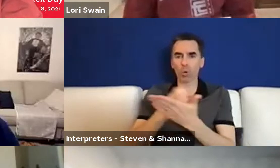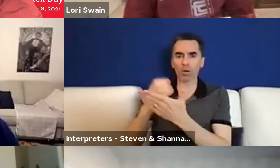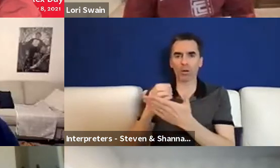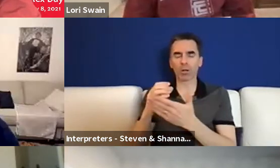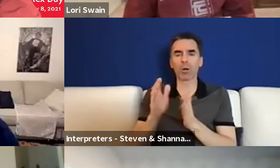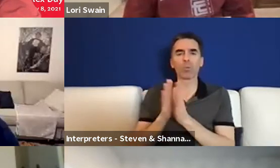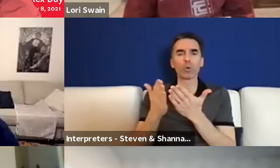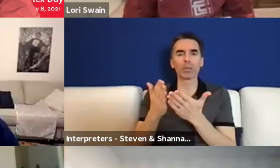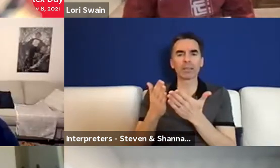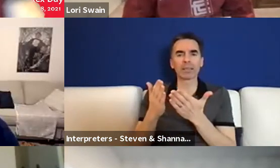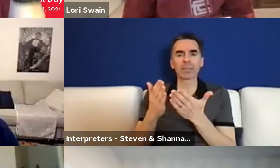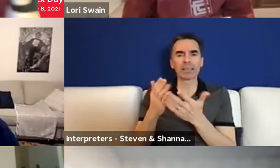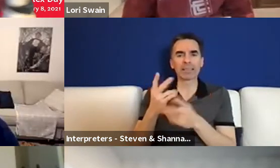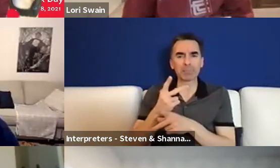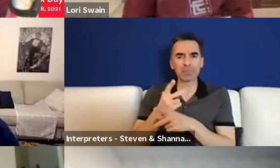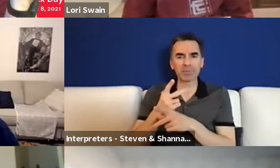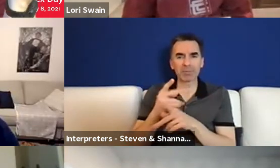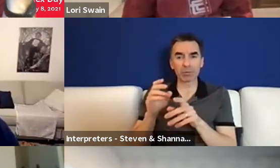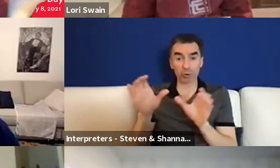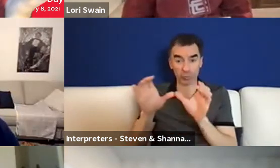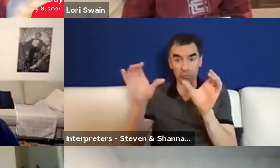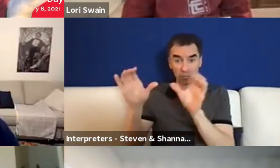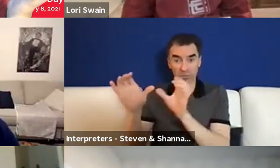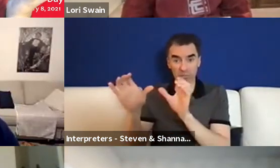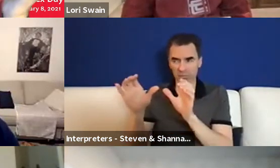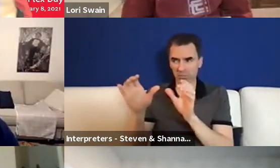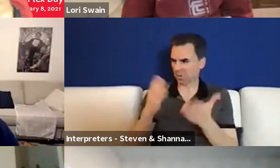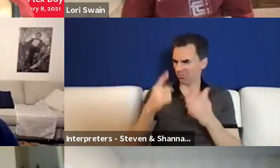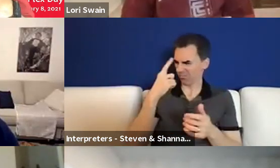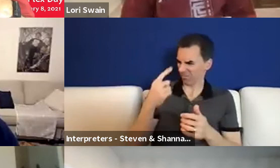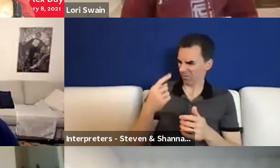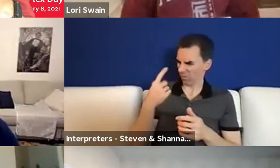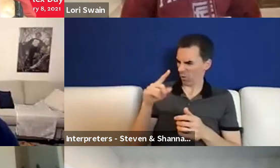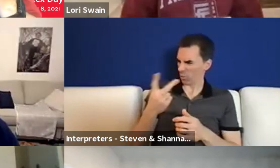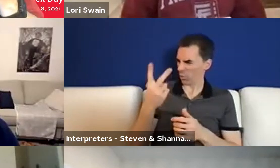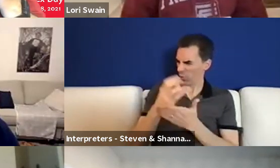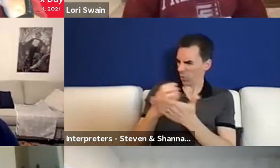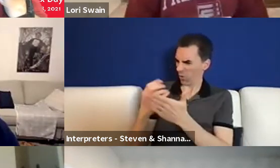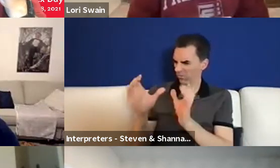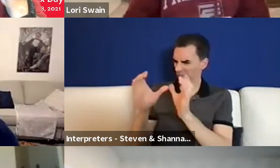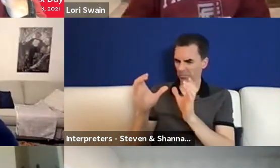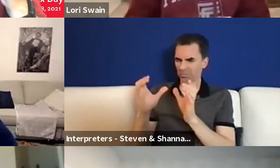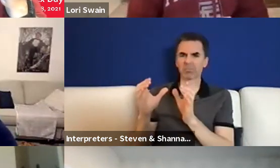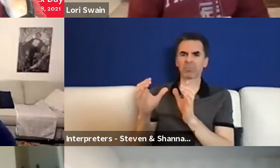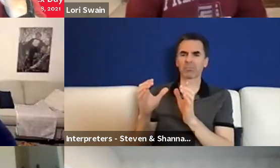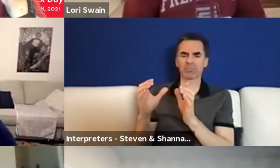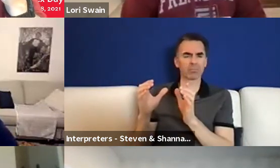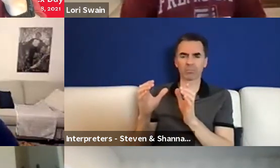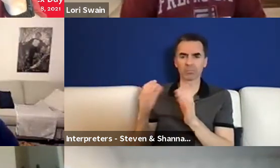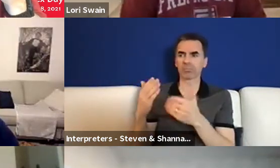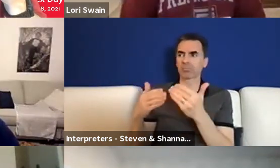you ever wonder why why on earth do we have a certificate of two courses? Well, then a grant opportunity came the K through 16